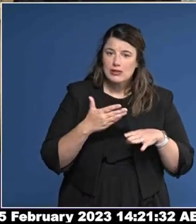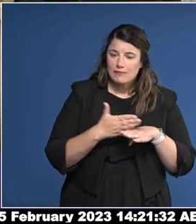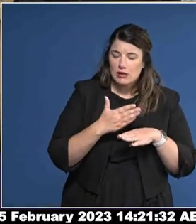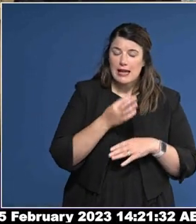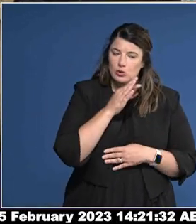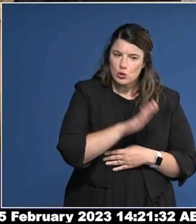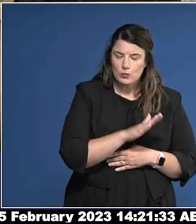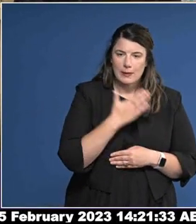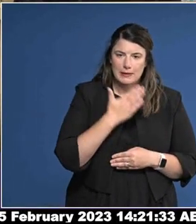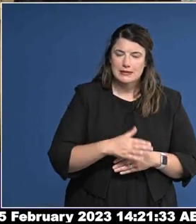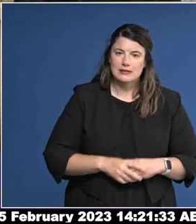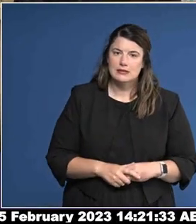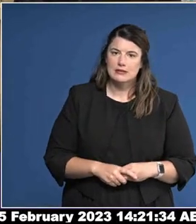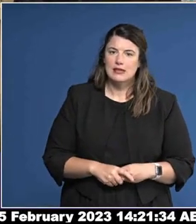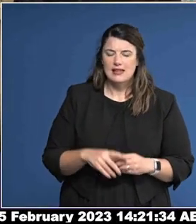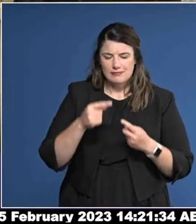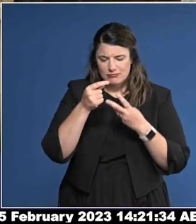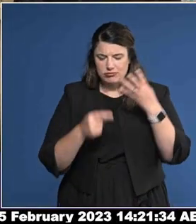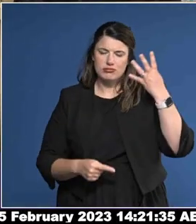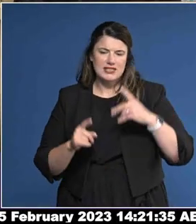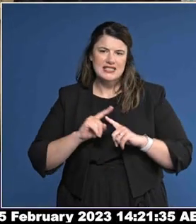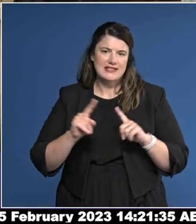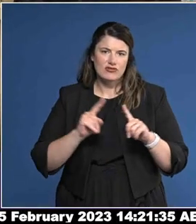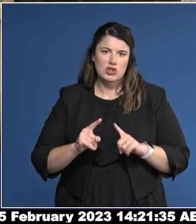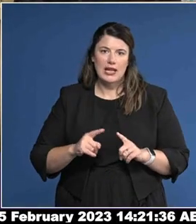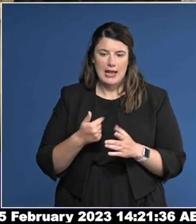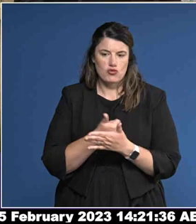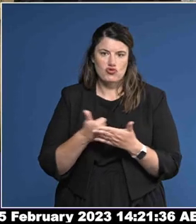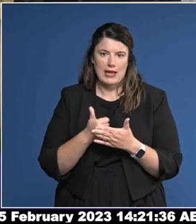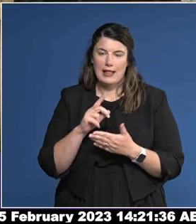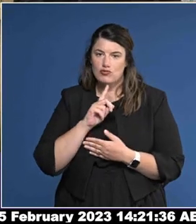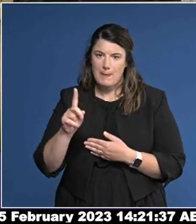All of those sorts of things now get regularly reported up through the board.